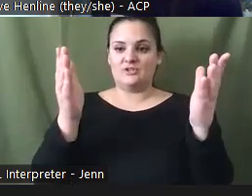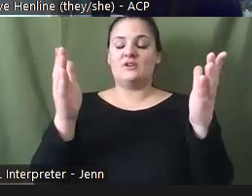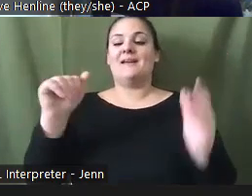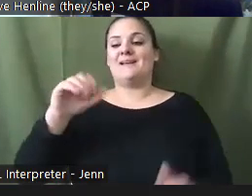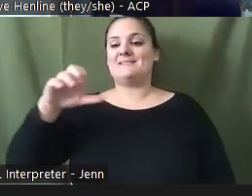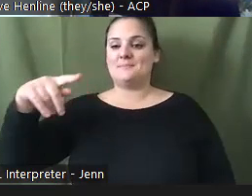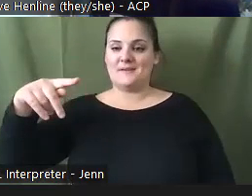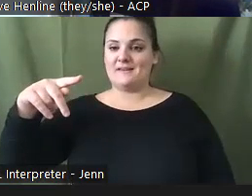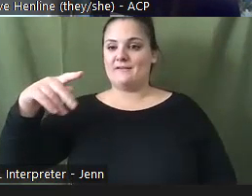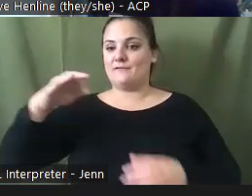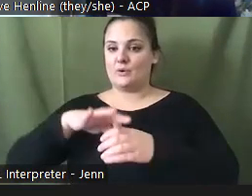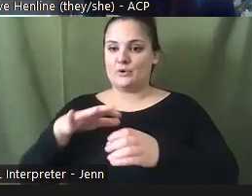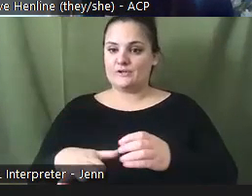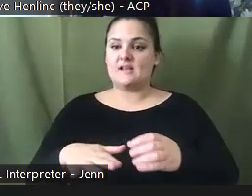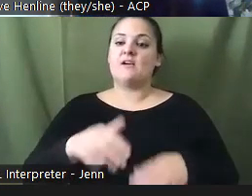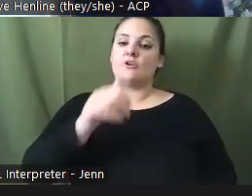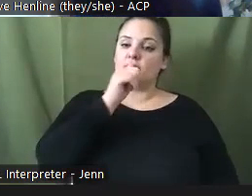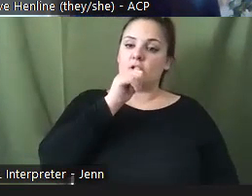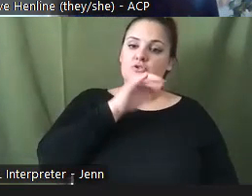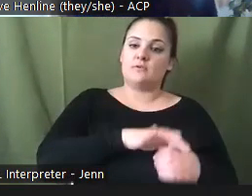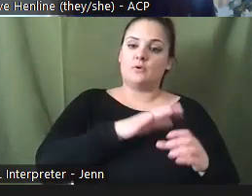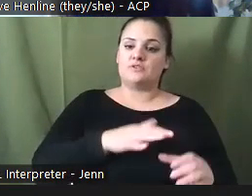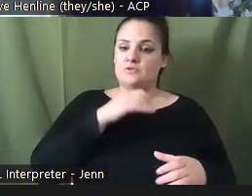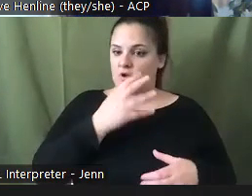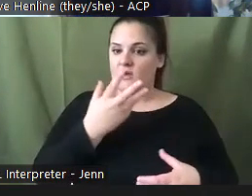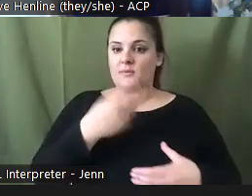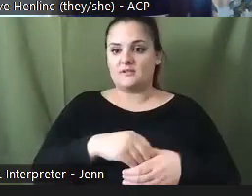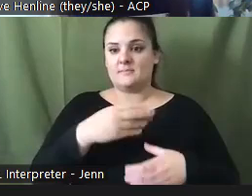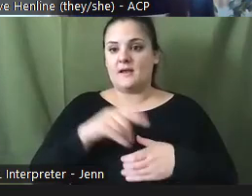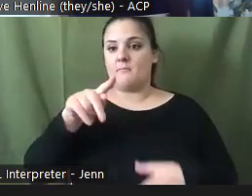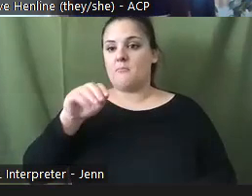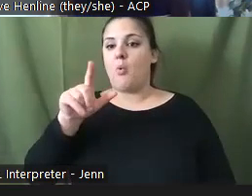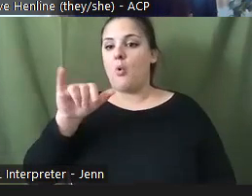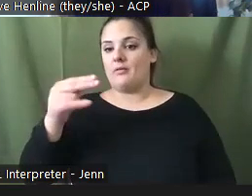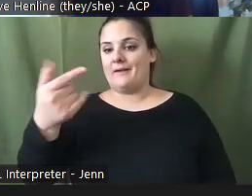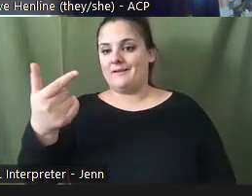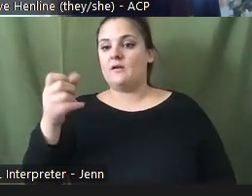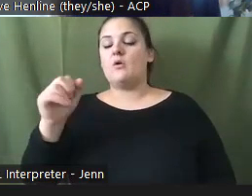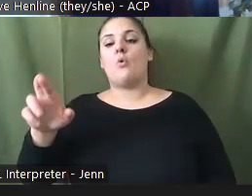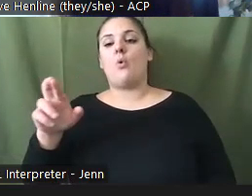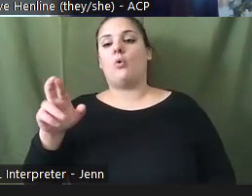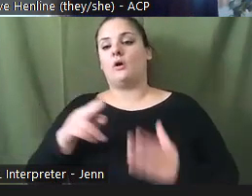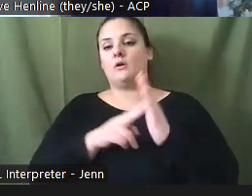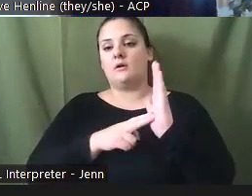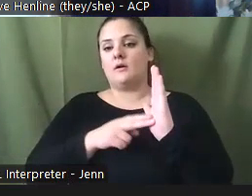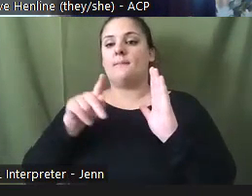voters both do not participate in polling or petitions. Petitions in particular